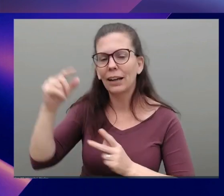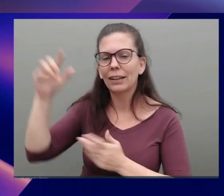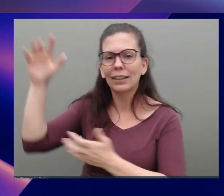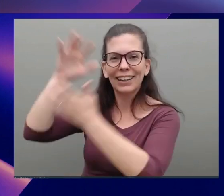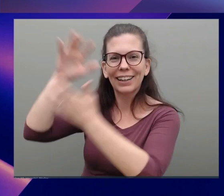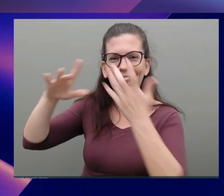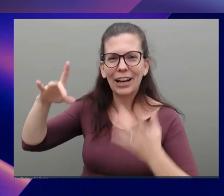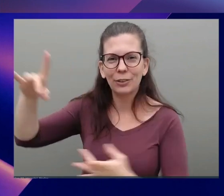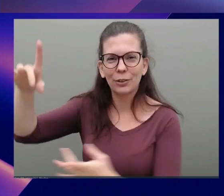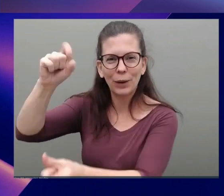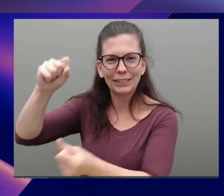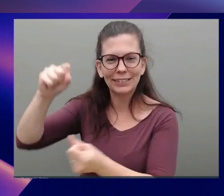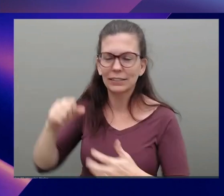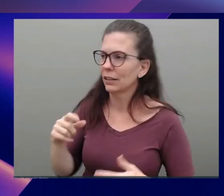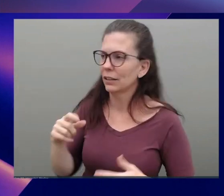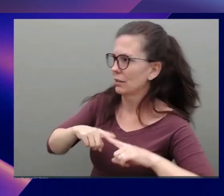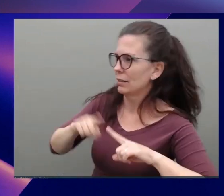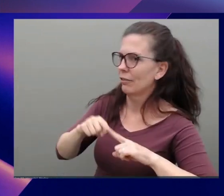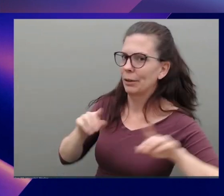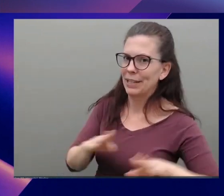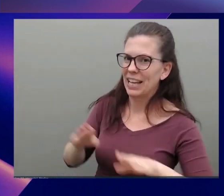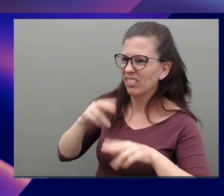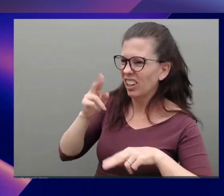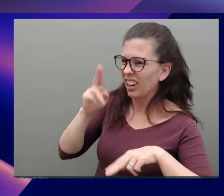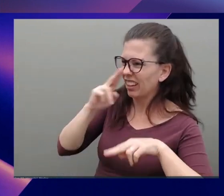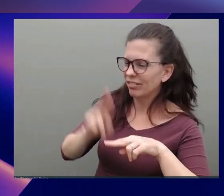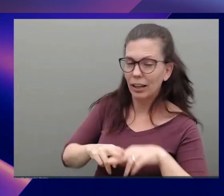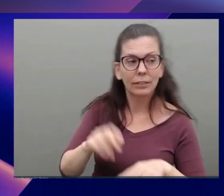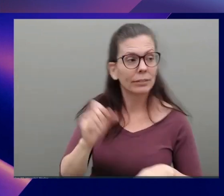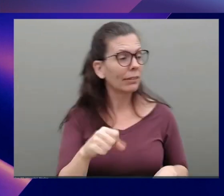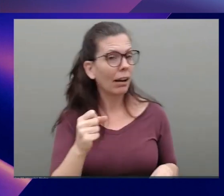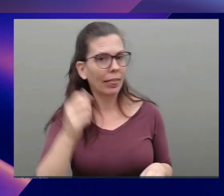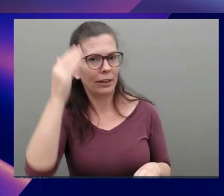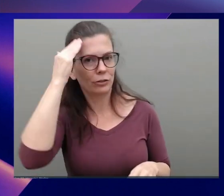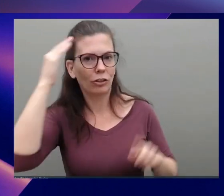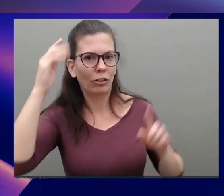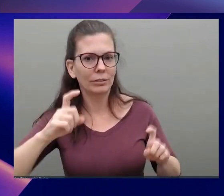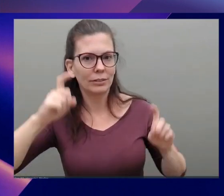We're seeing different behavior and the fun, yeah. Yeah, and knowledge checking you can have out of the game.